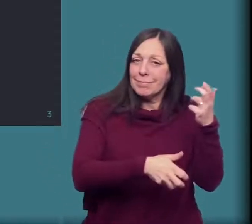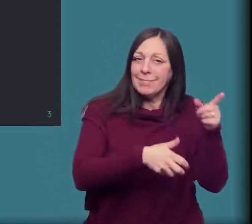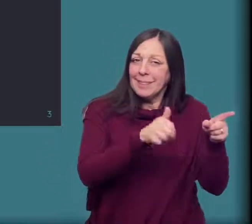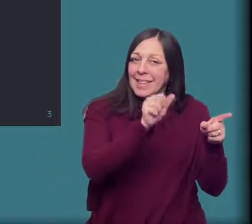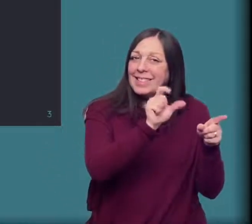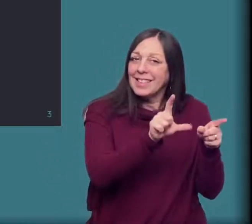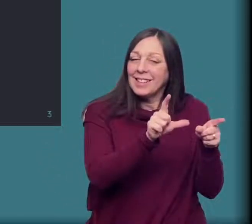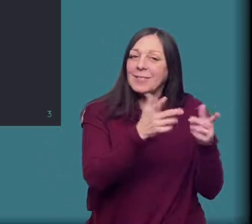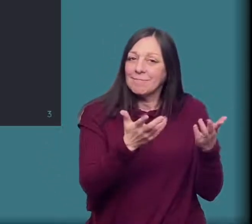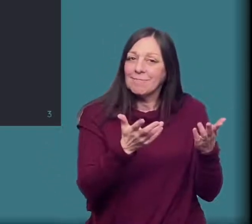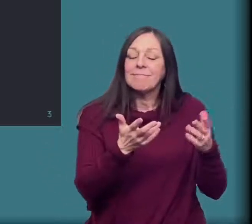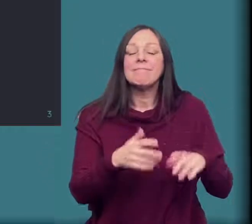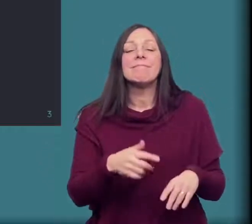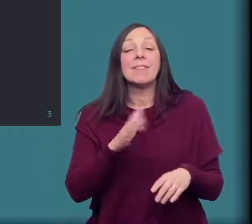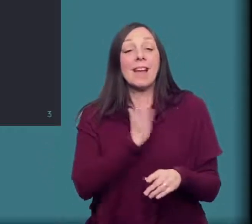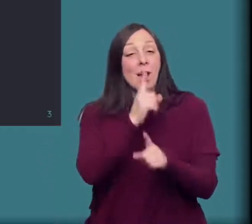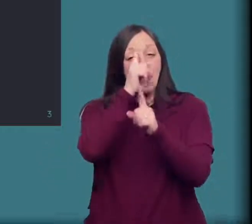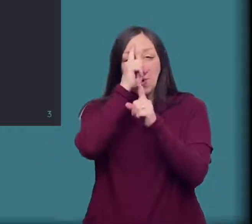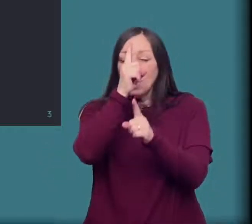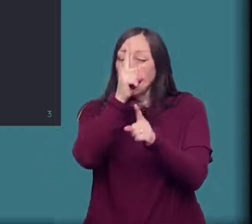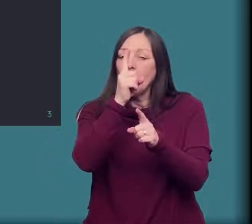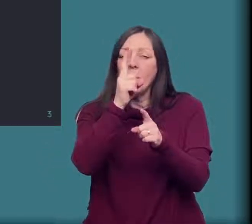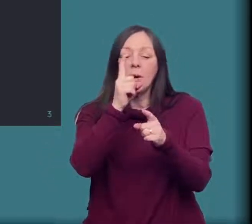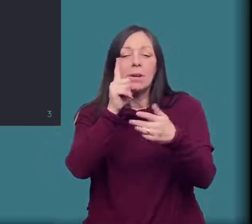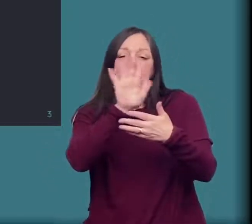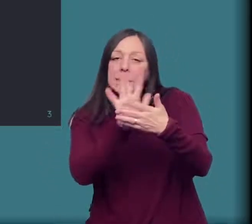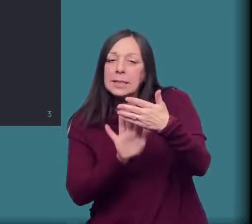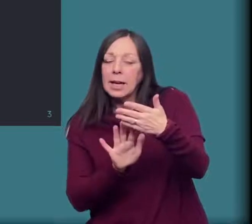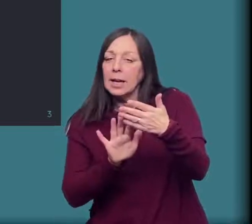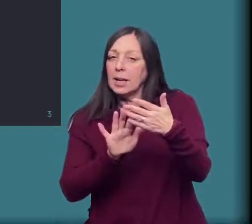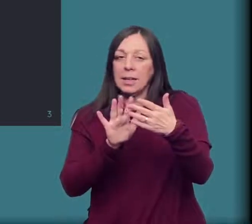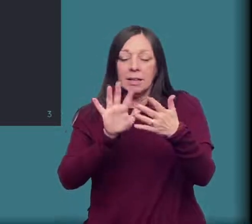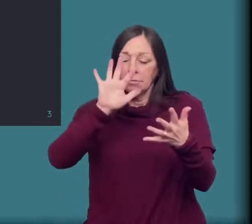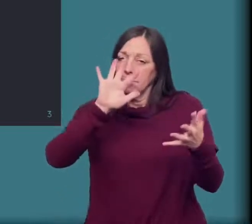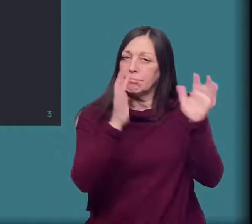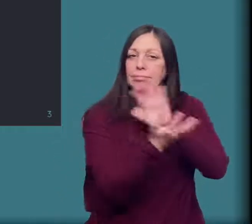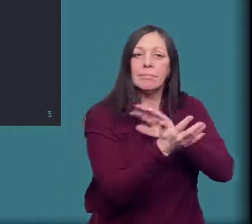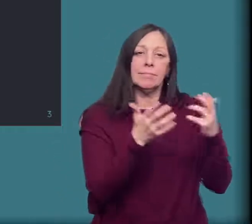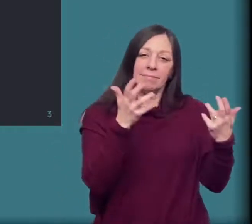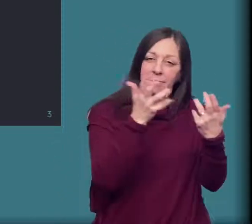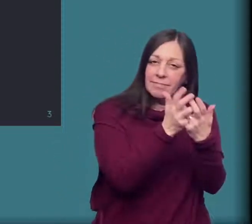Our goal is to study and inform future design, layout and navigation of high quality SL centric